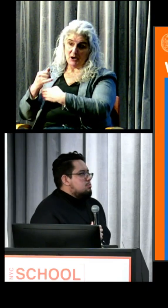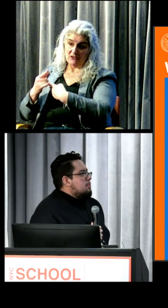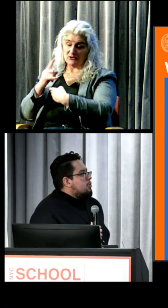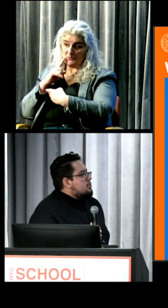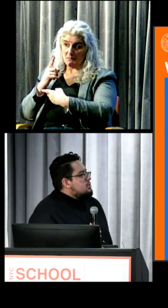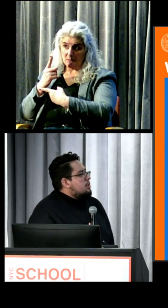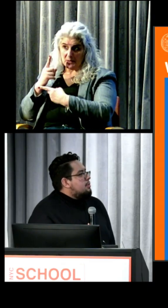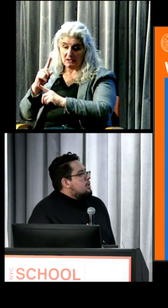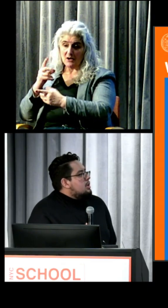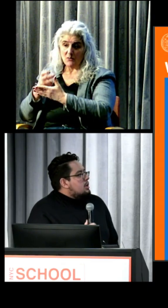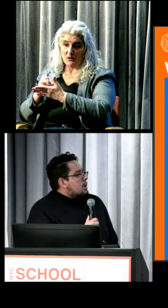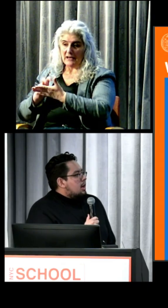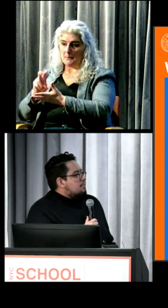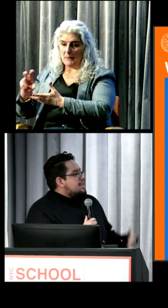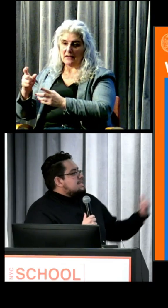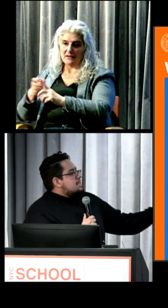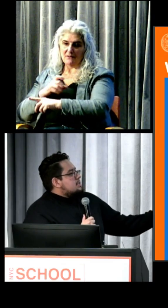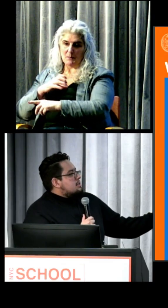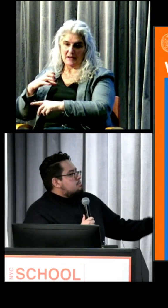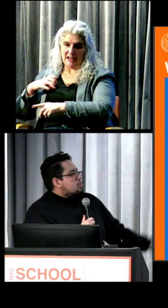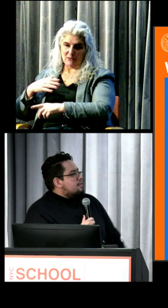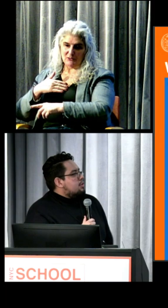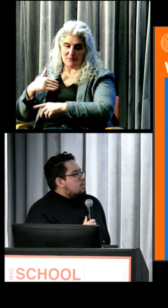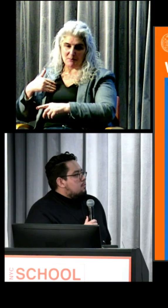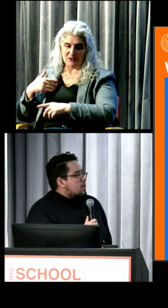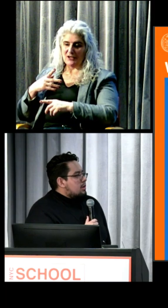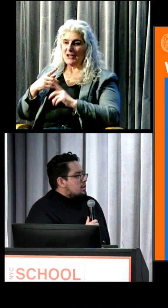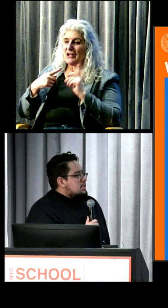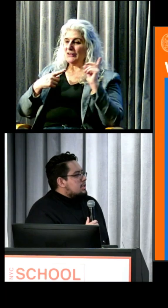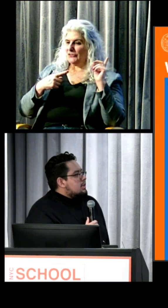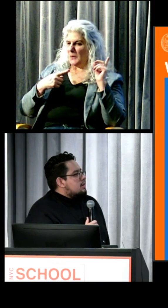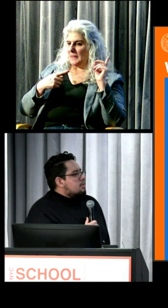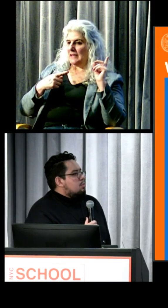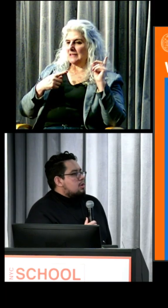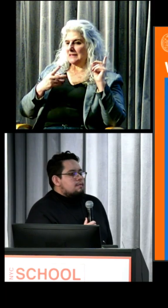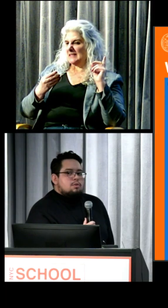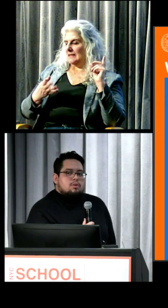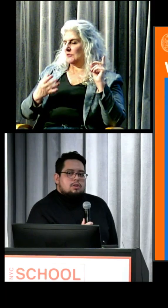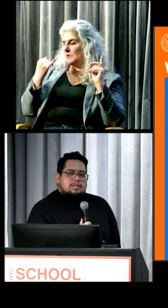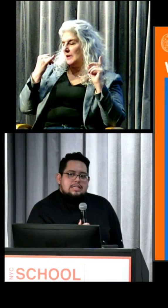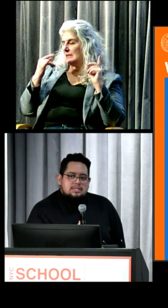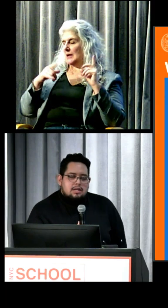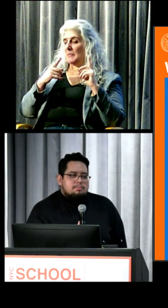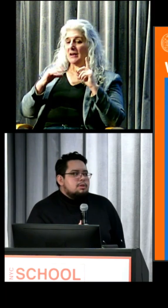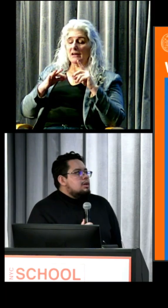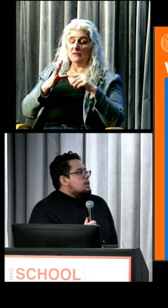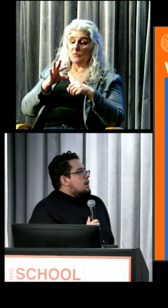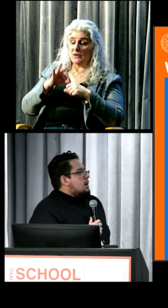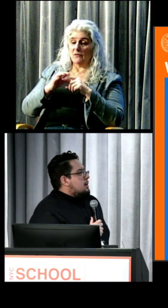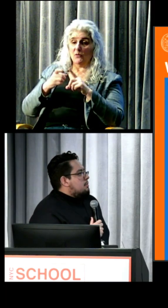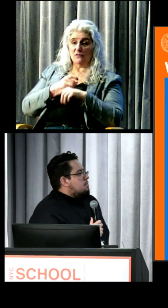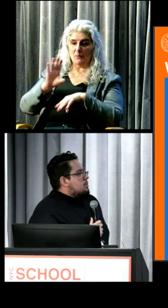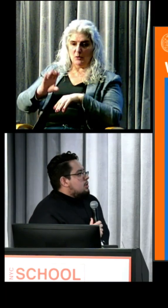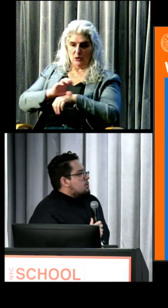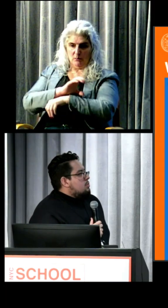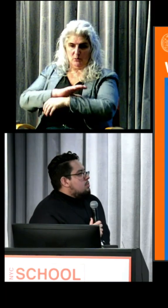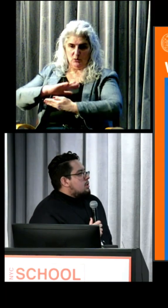of these museums and other educational spaces where this data is going are places of inspiration, not places of education.